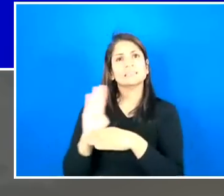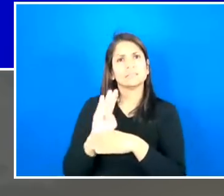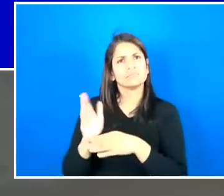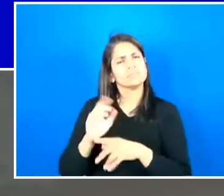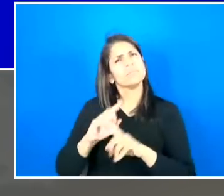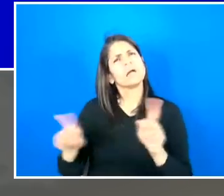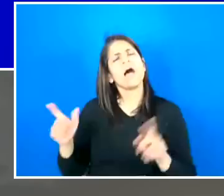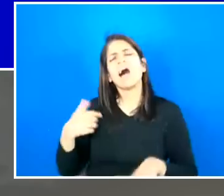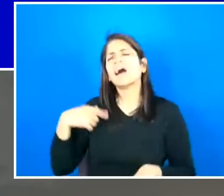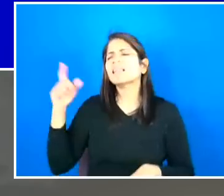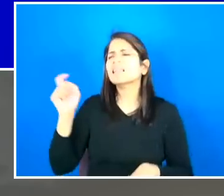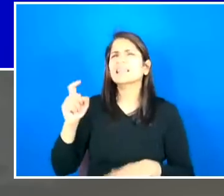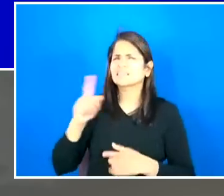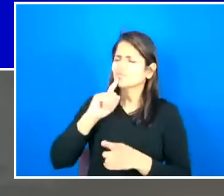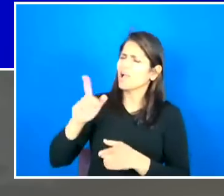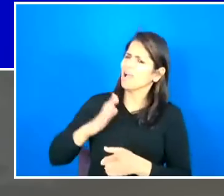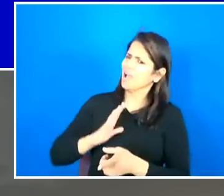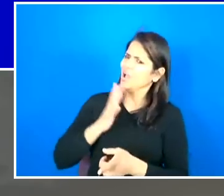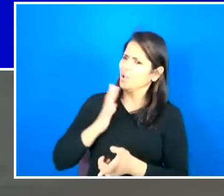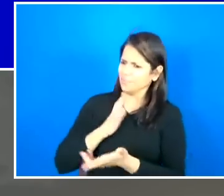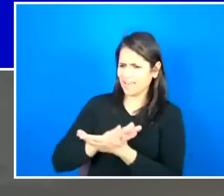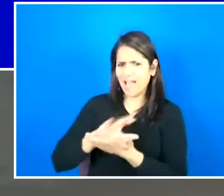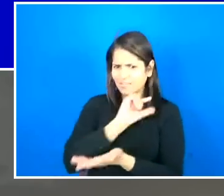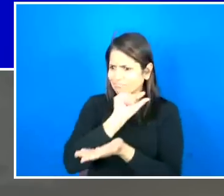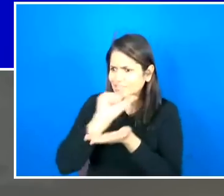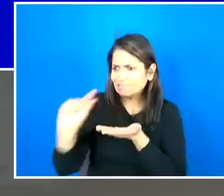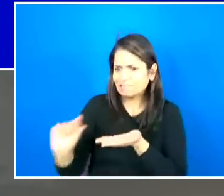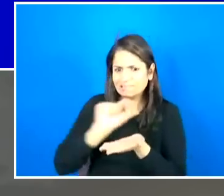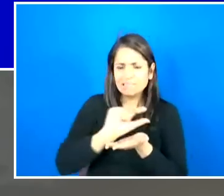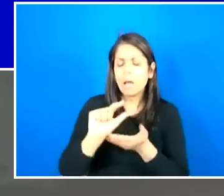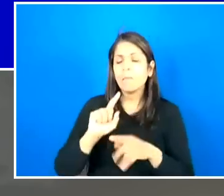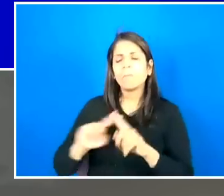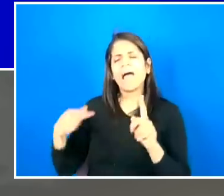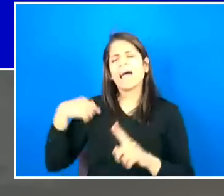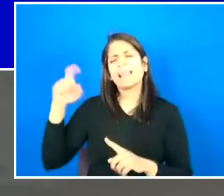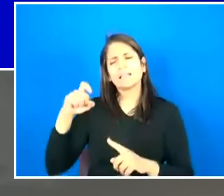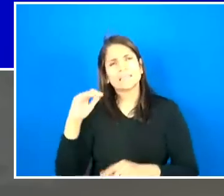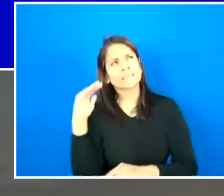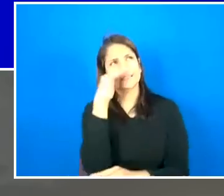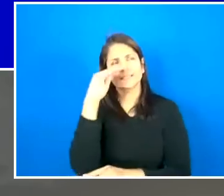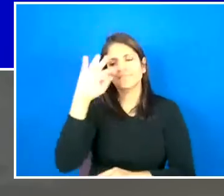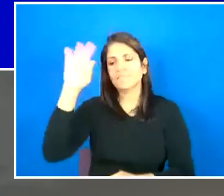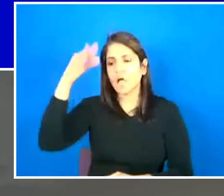EXHUSATEBD UT WHAT WE NEEDED WAS INTENSIVE FEDERAL SUPPORT